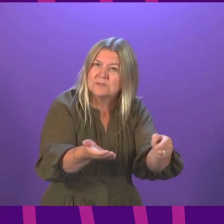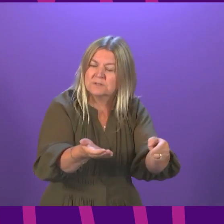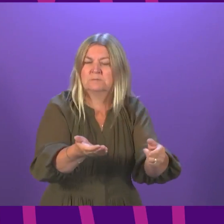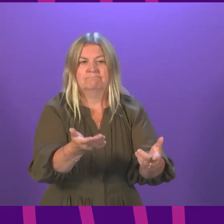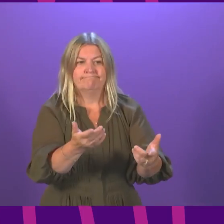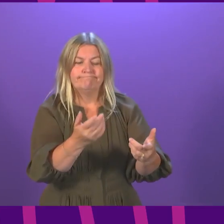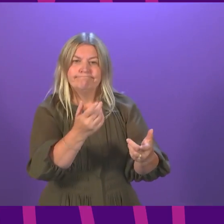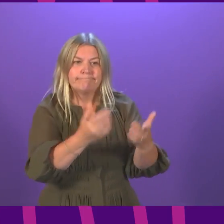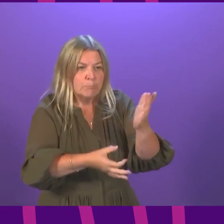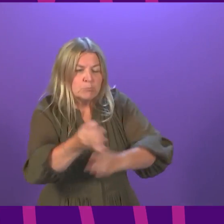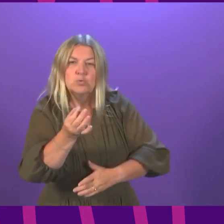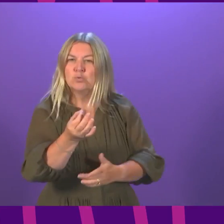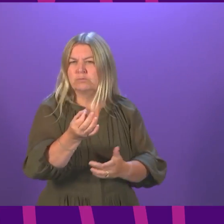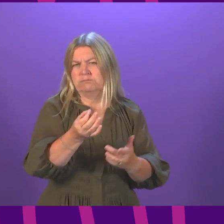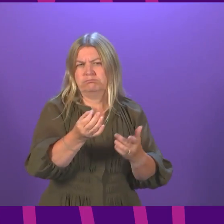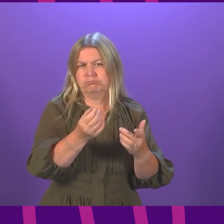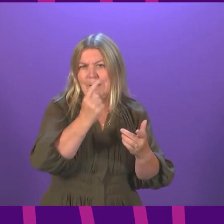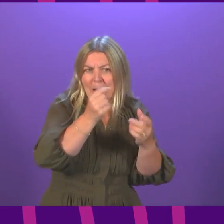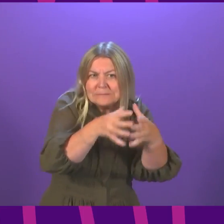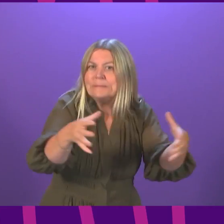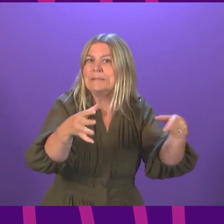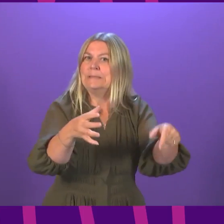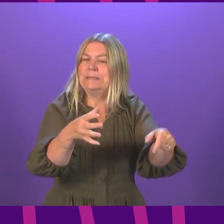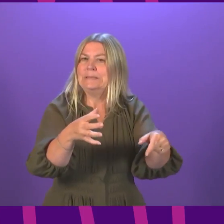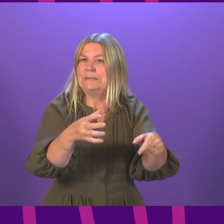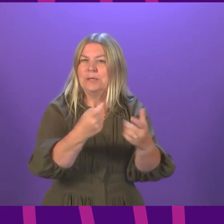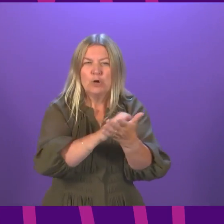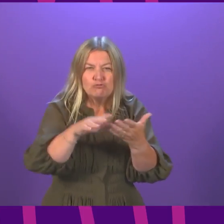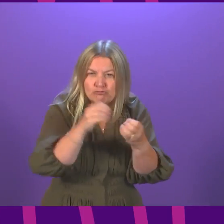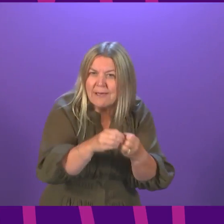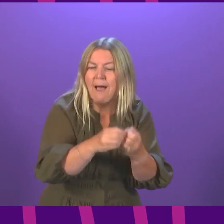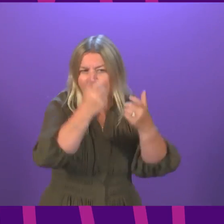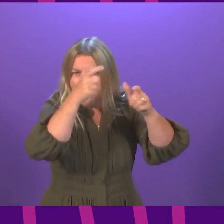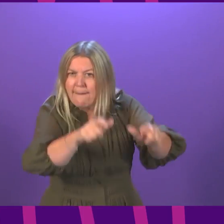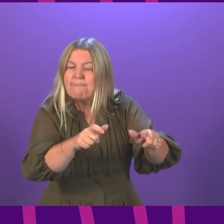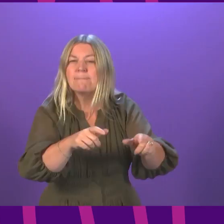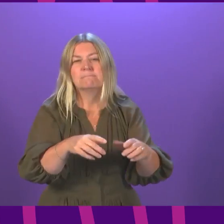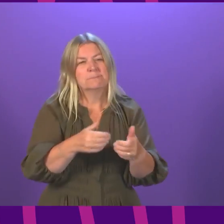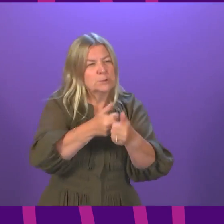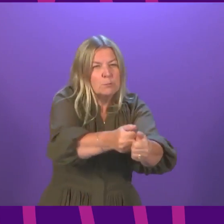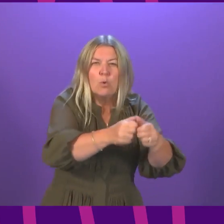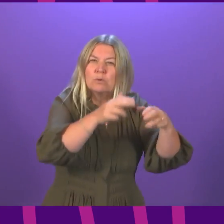improve access to residential rehabilitation, and to support children and families impacted